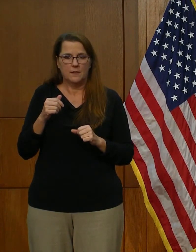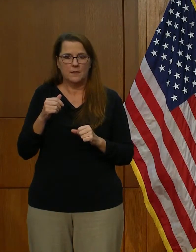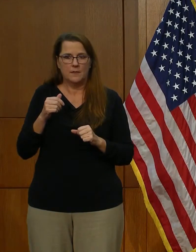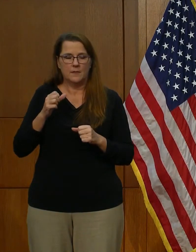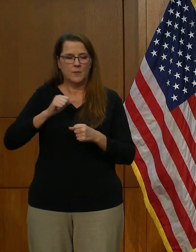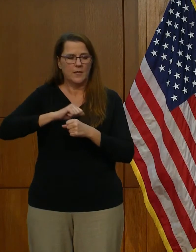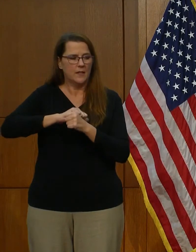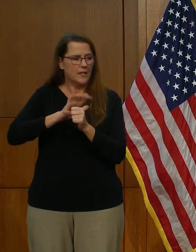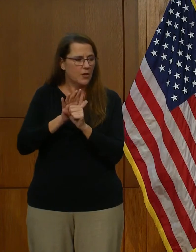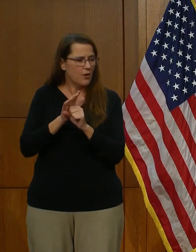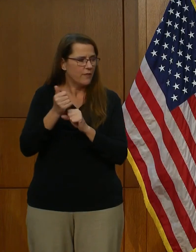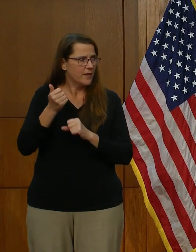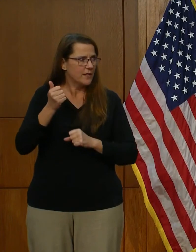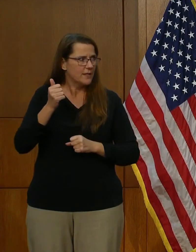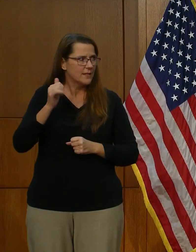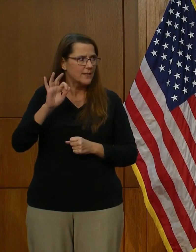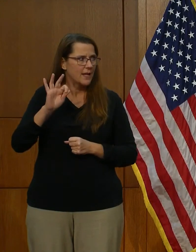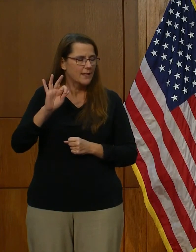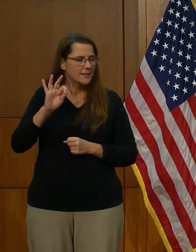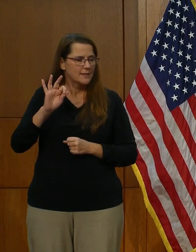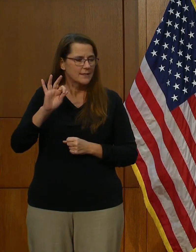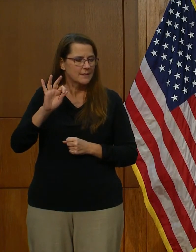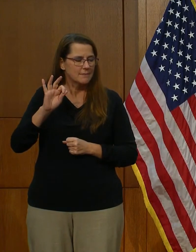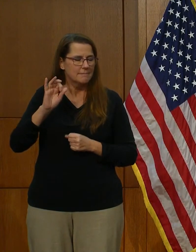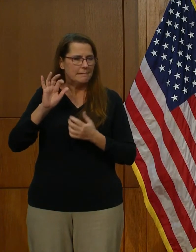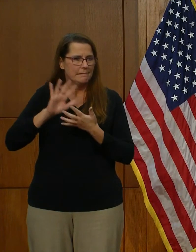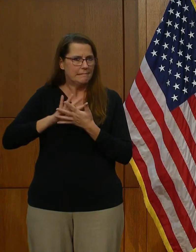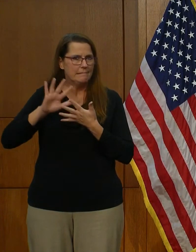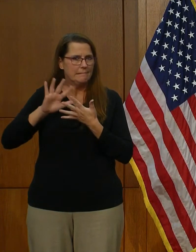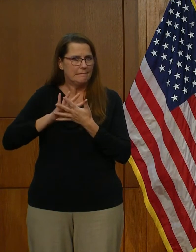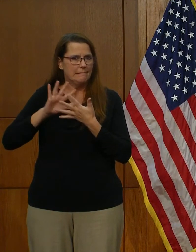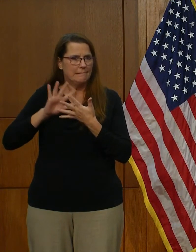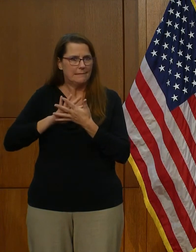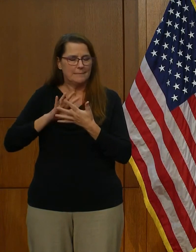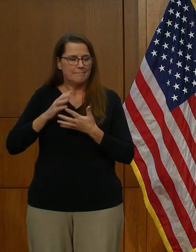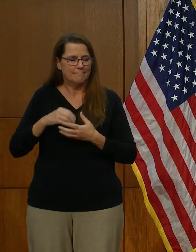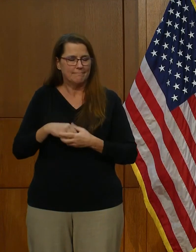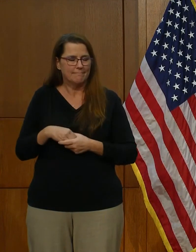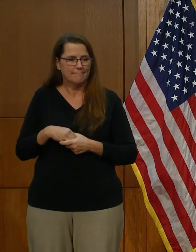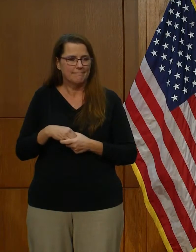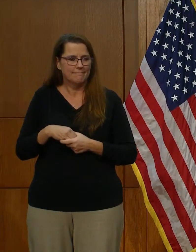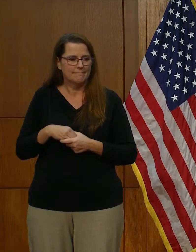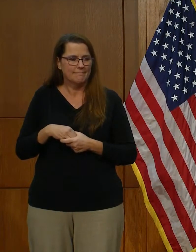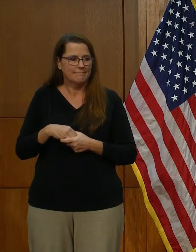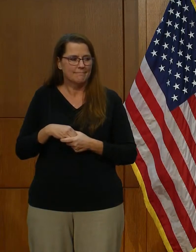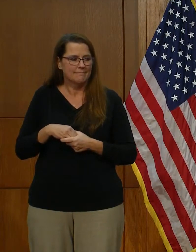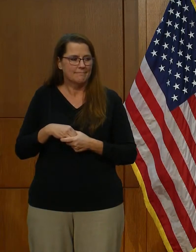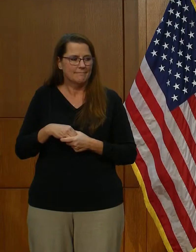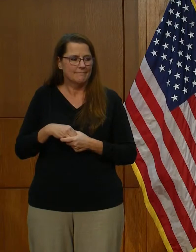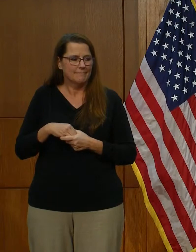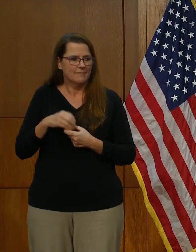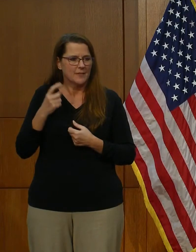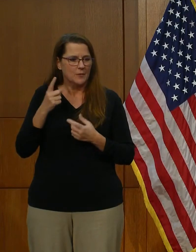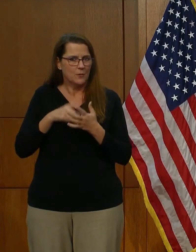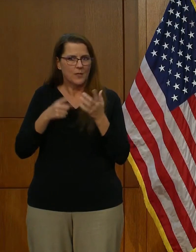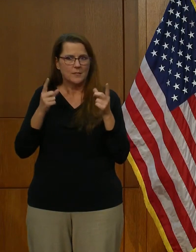COVID-19, UH YEAH, ON AND A